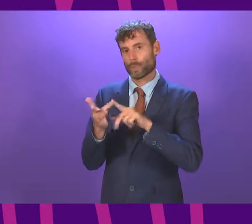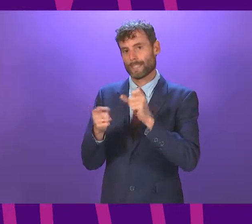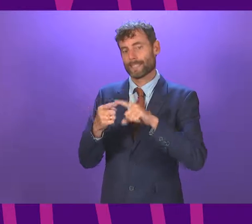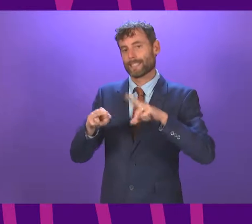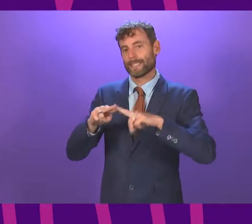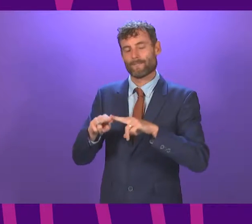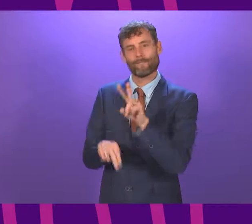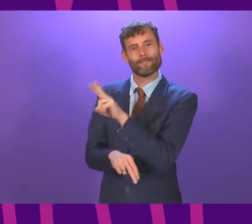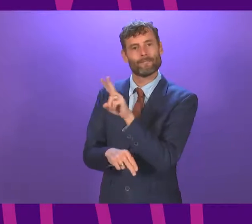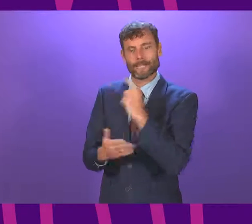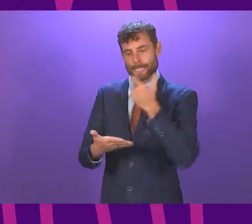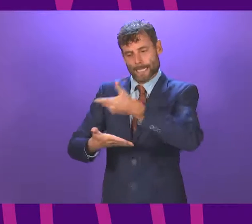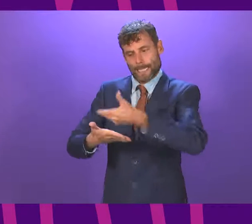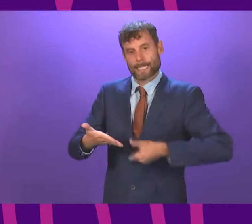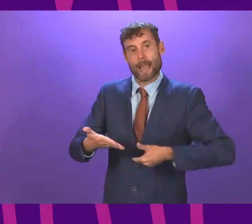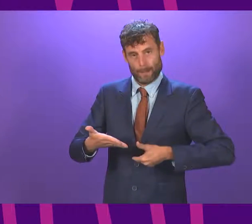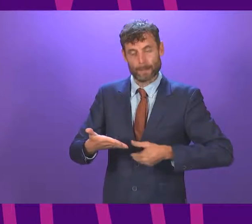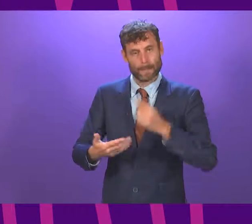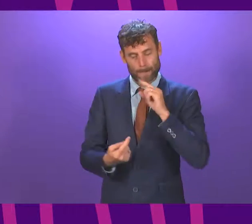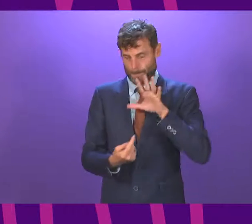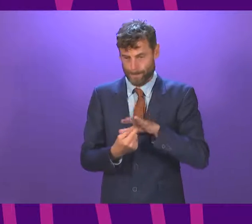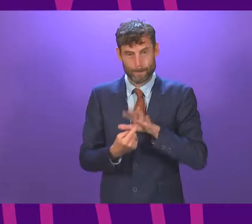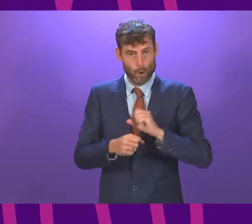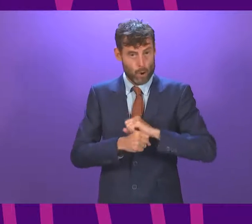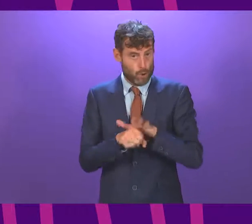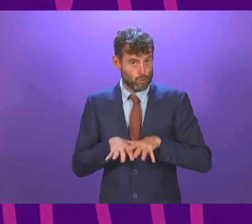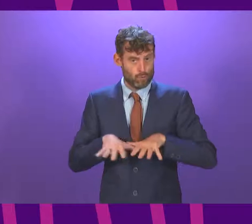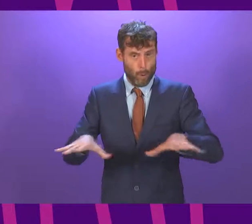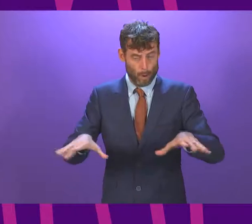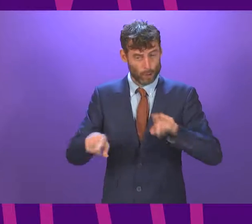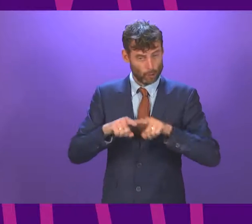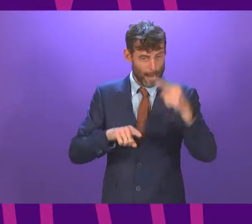be the “primary objective”. That is what the Scottish Government has done throughout